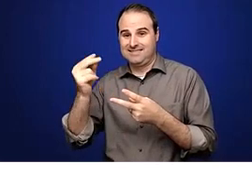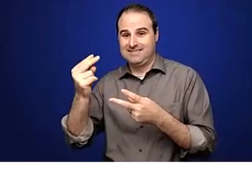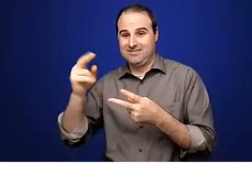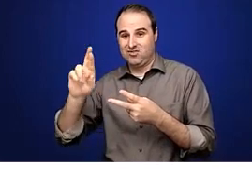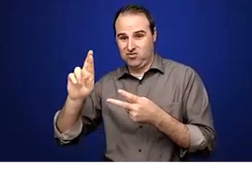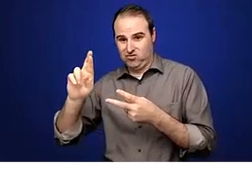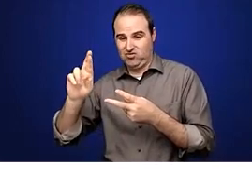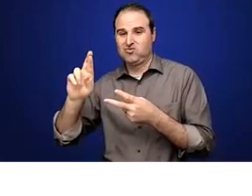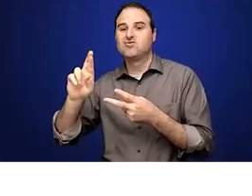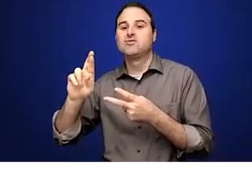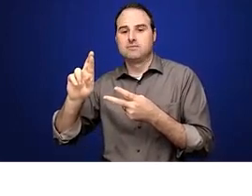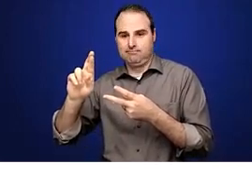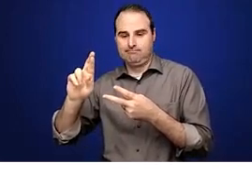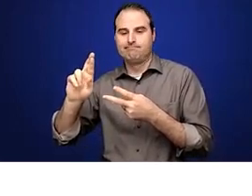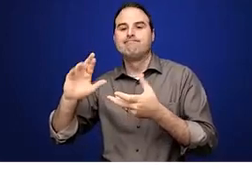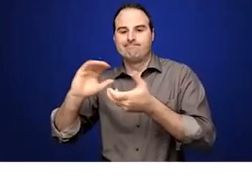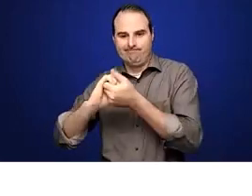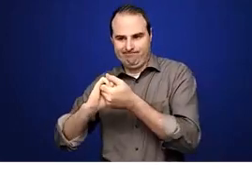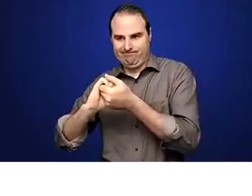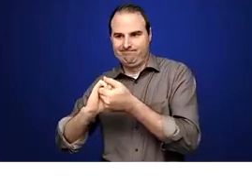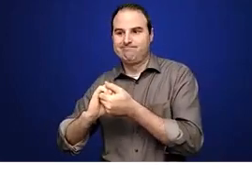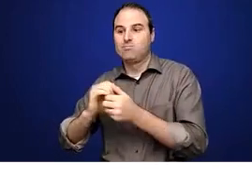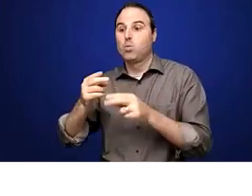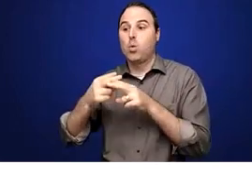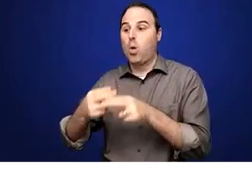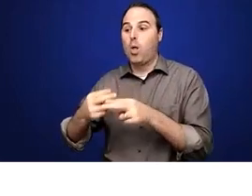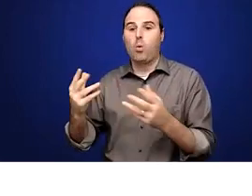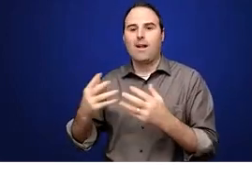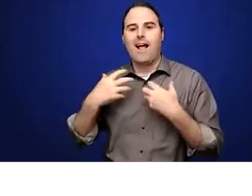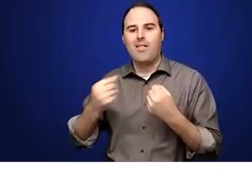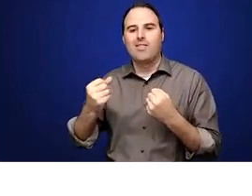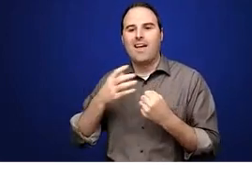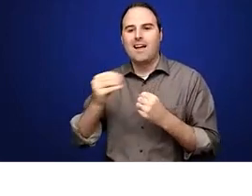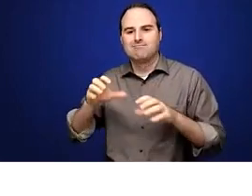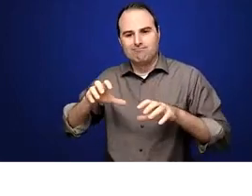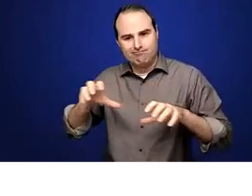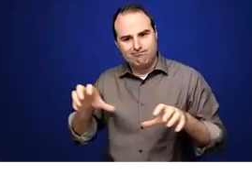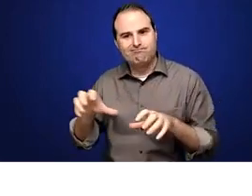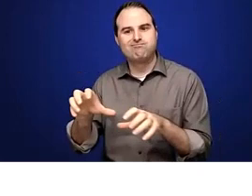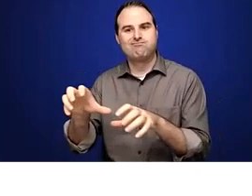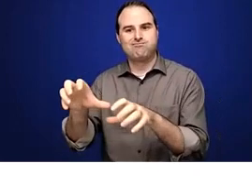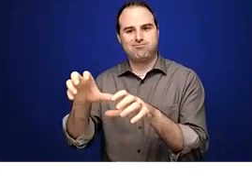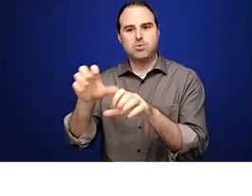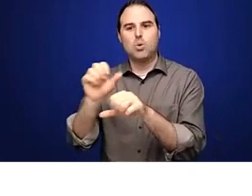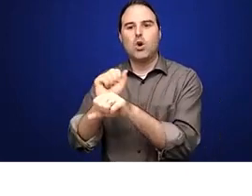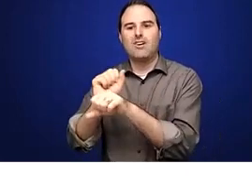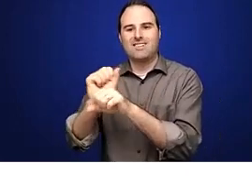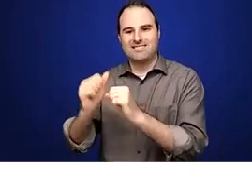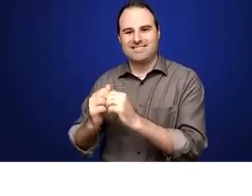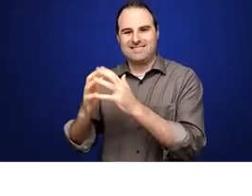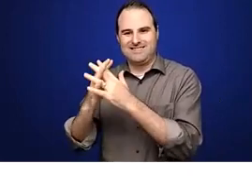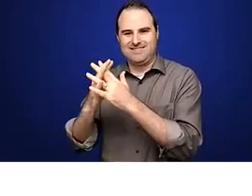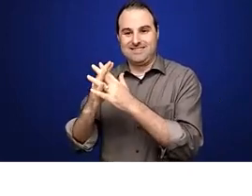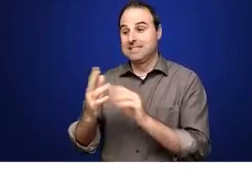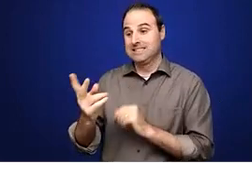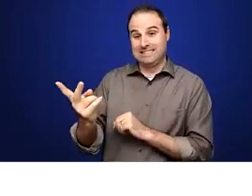It's called the Healthy and Productive Work Initiative, and these are two federal research funding organizations in Canada.